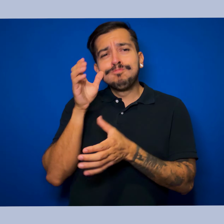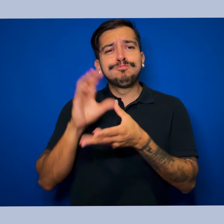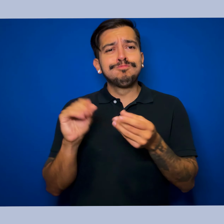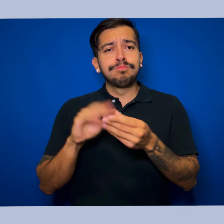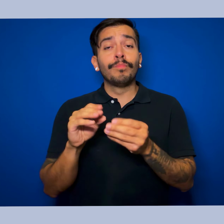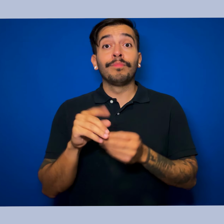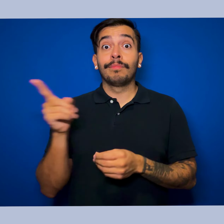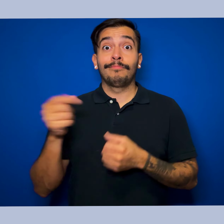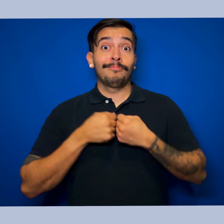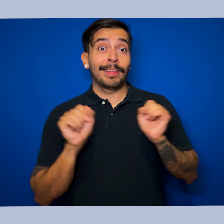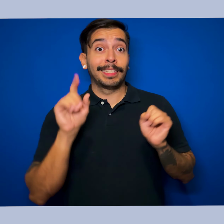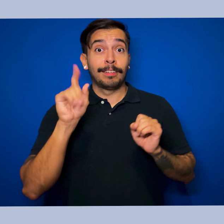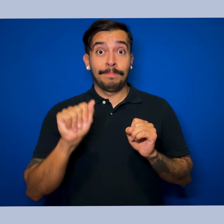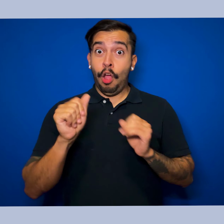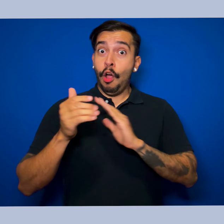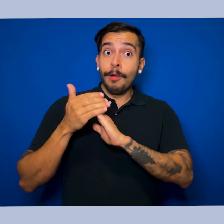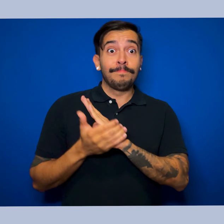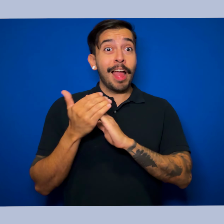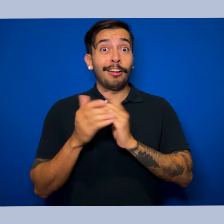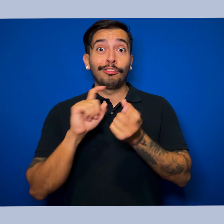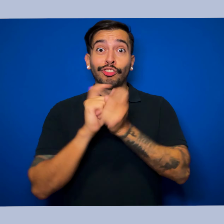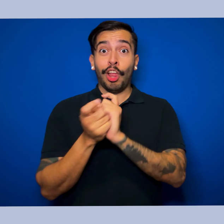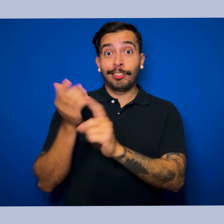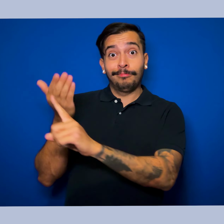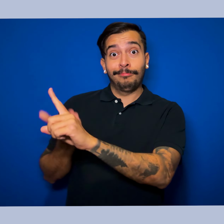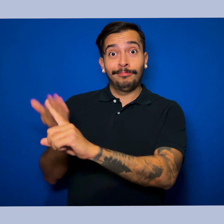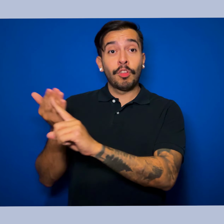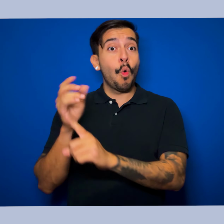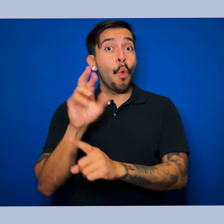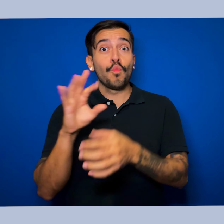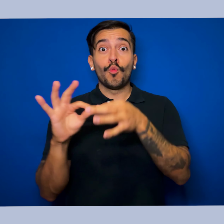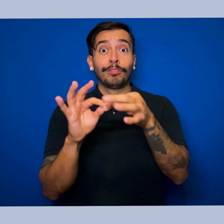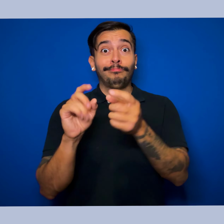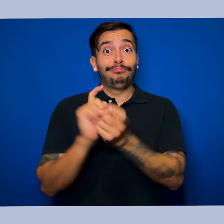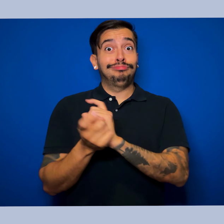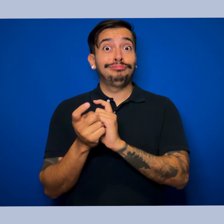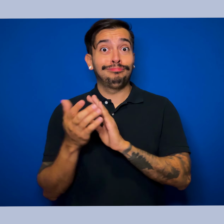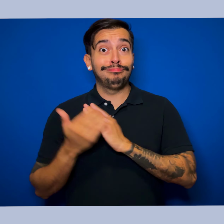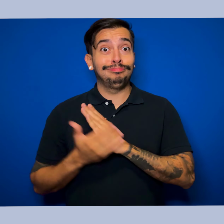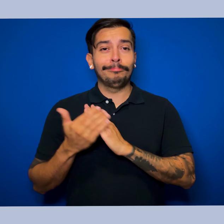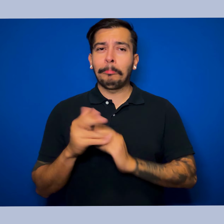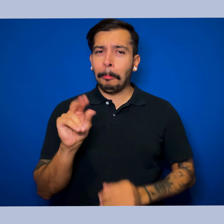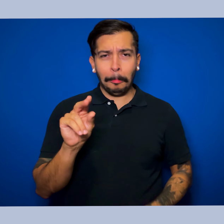Disclosing their disability doesn't automatically change anything about the employee or their relationship with you.